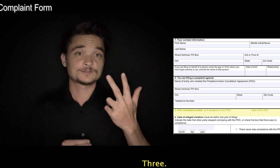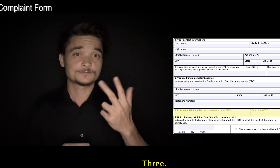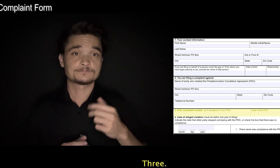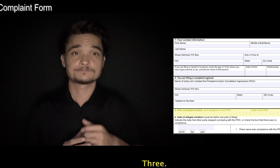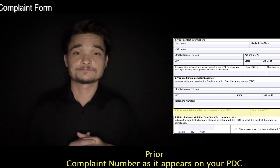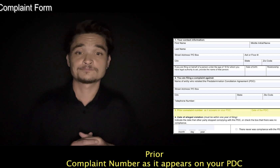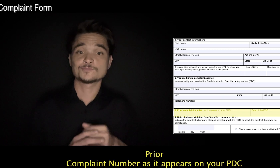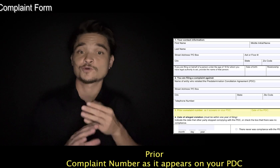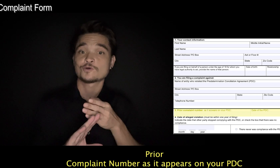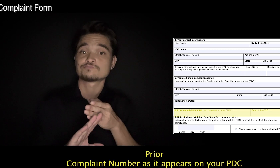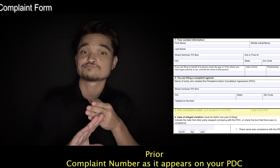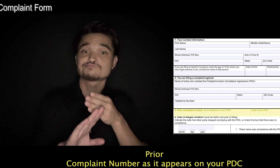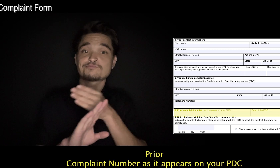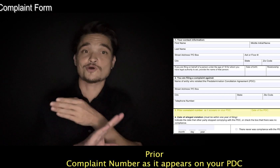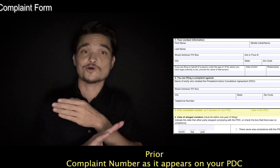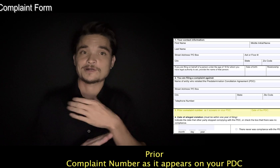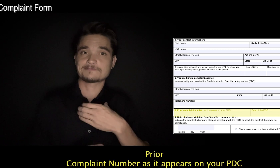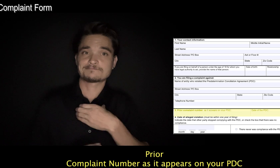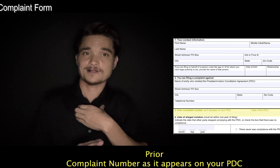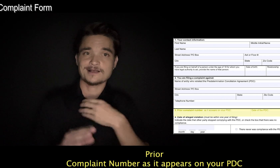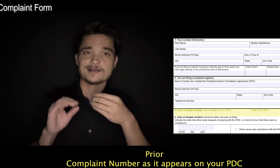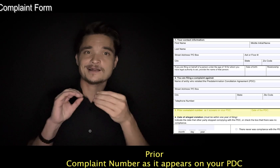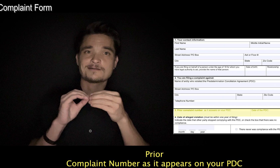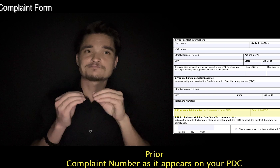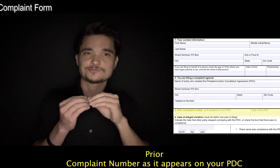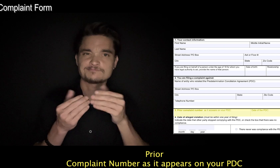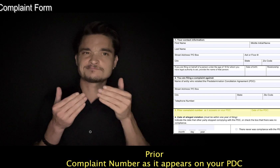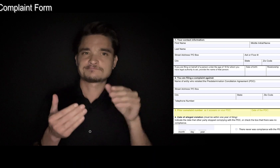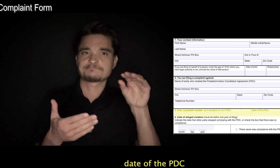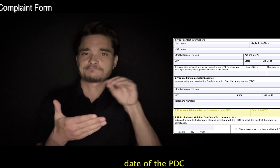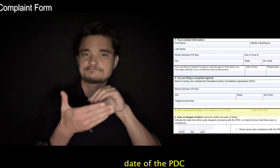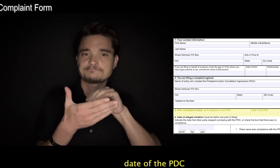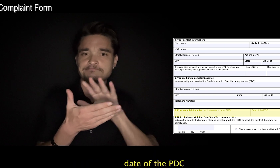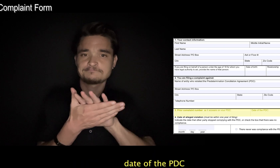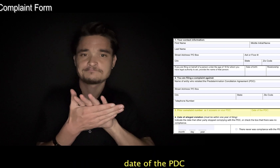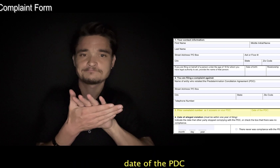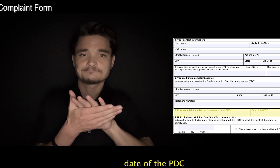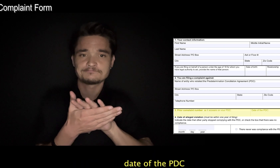Three. Prior Complaint Number as it appears on your PDC date of the PDC